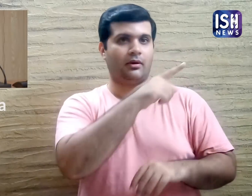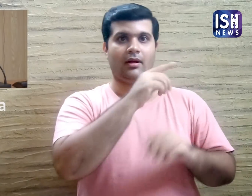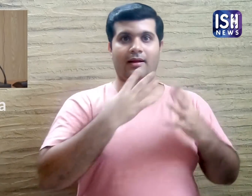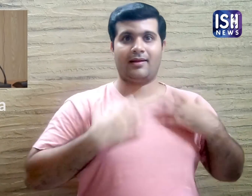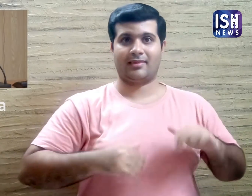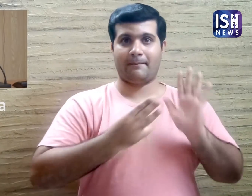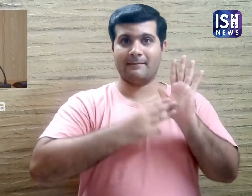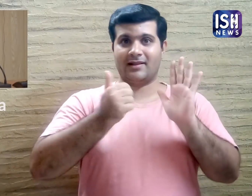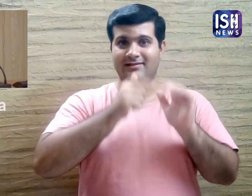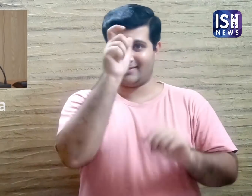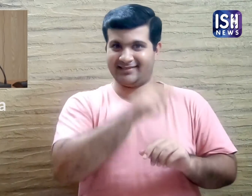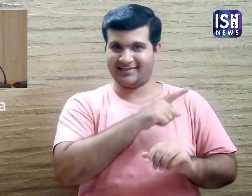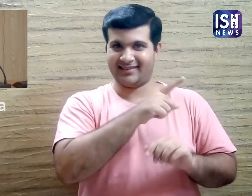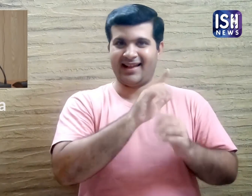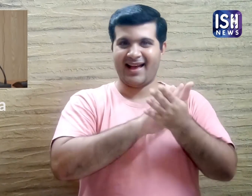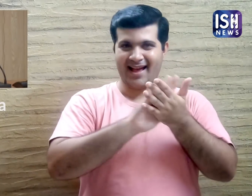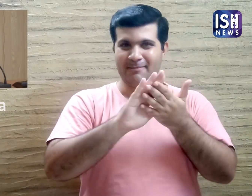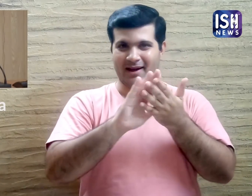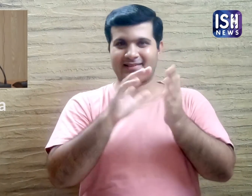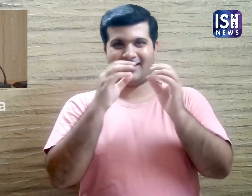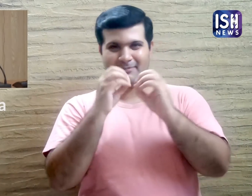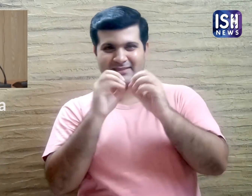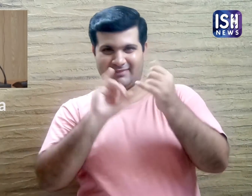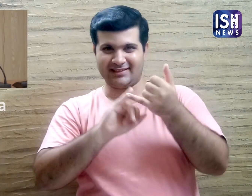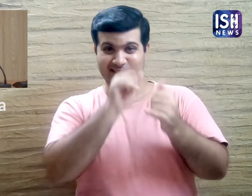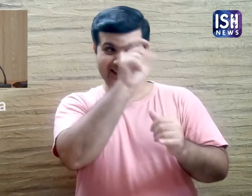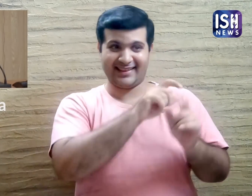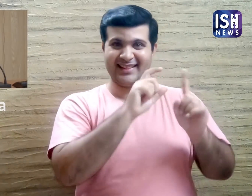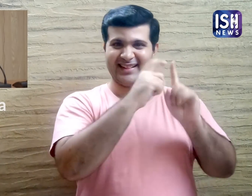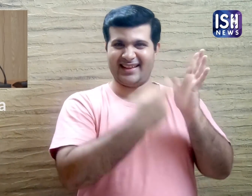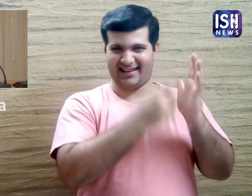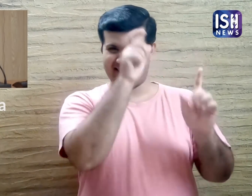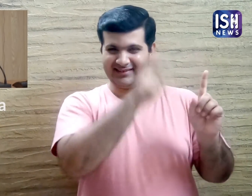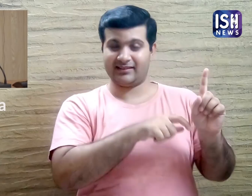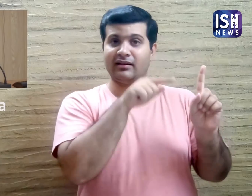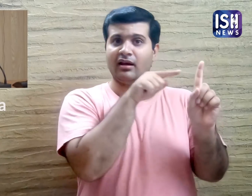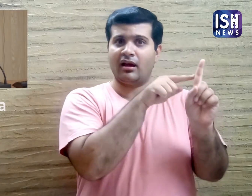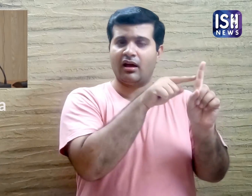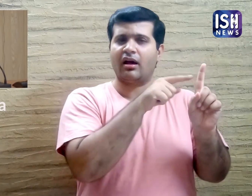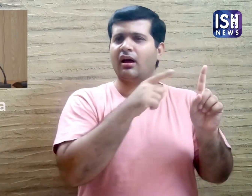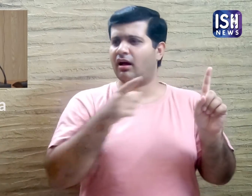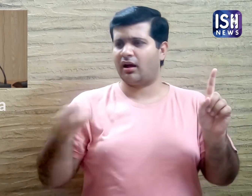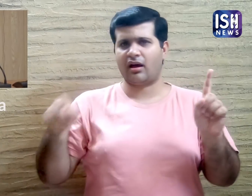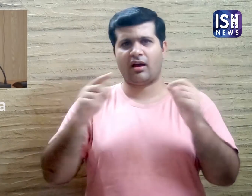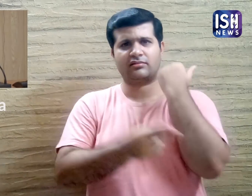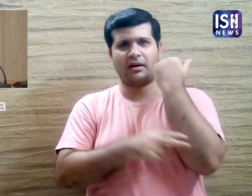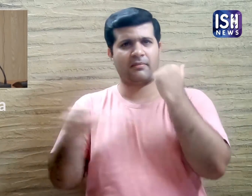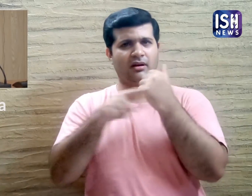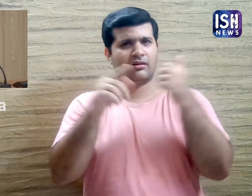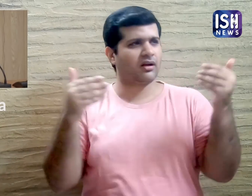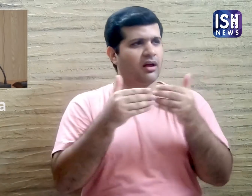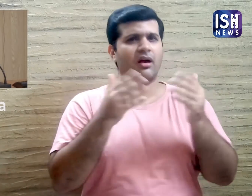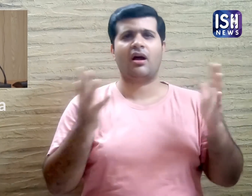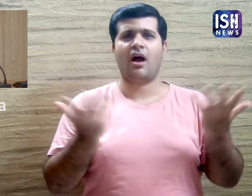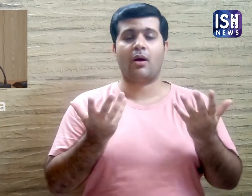about how the Health Minister and Tapan Sarma met.